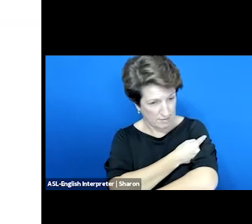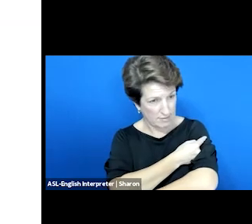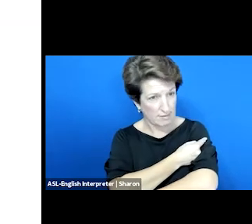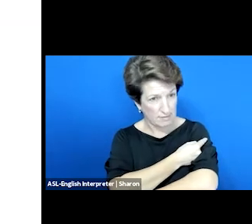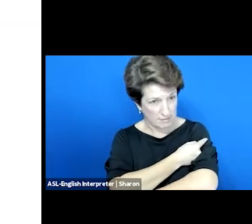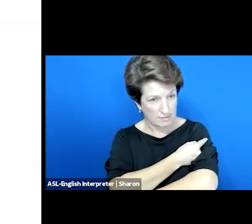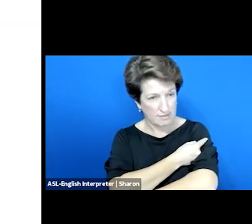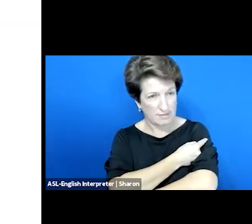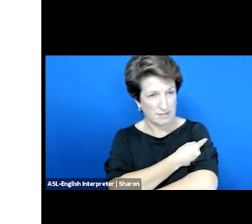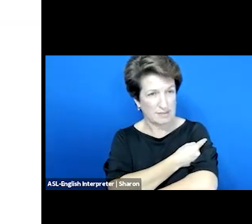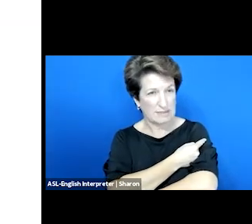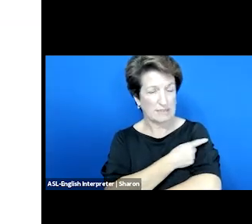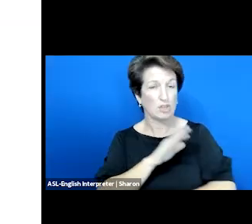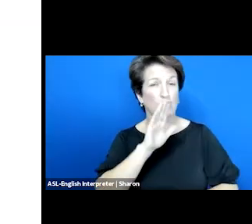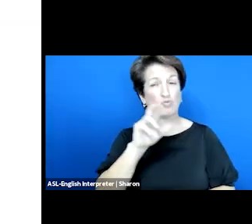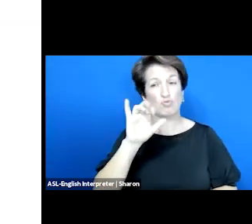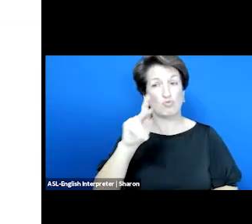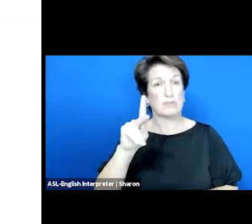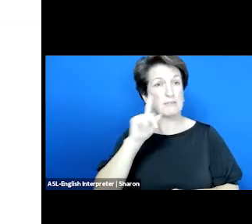» JENNIFER MORIN: Great, thanks. There is a